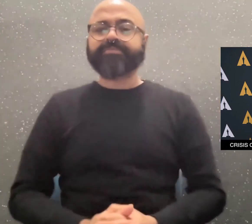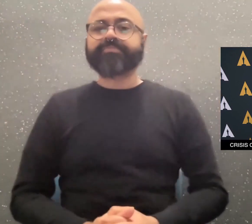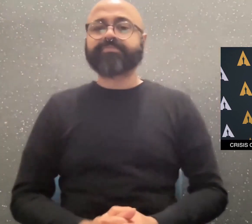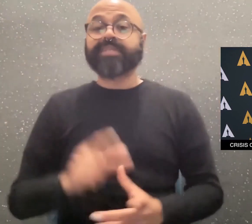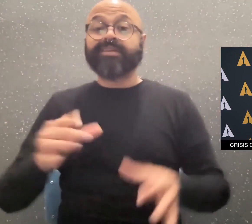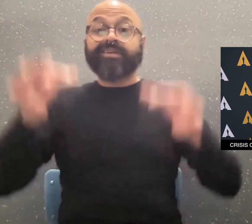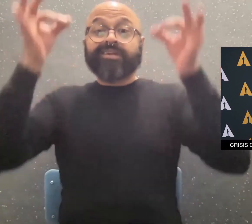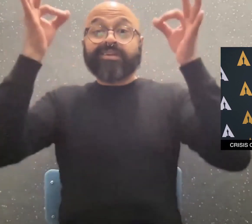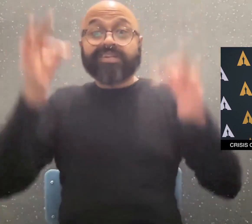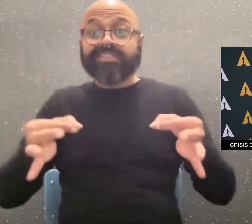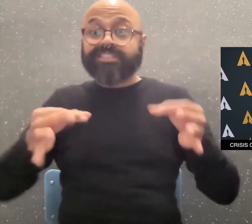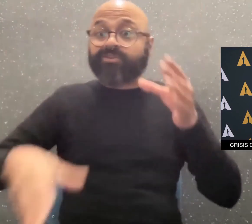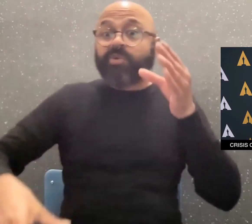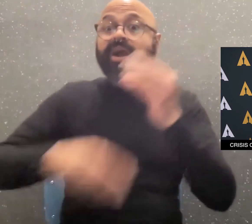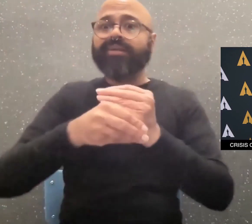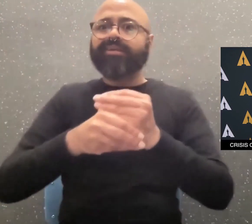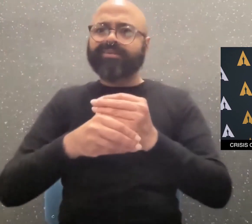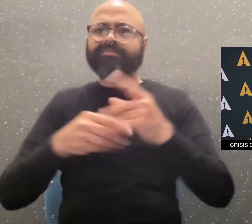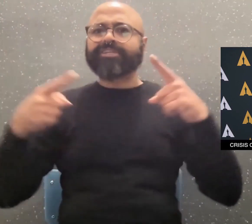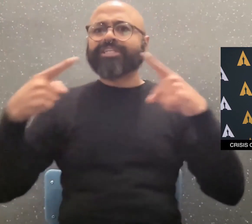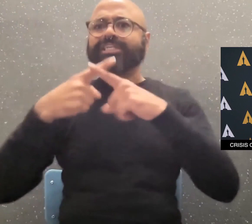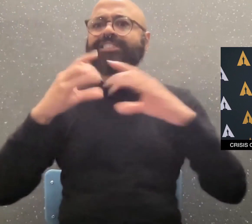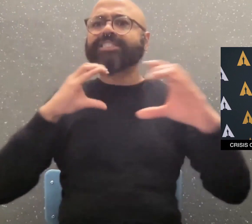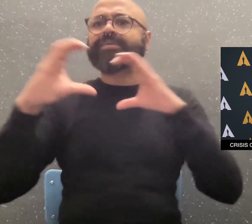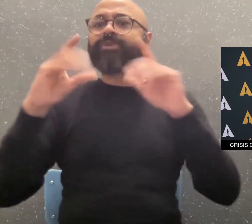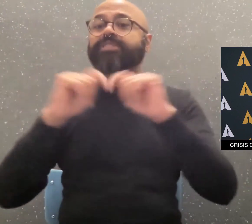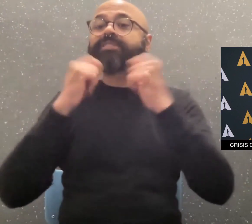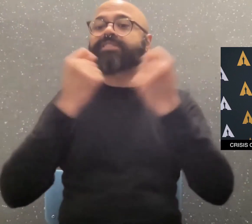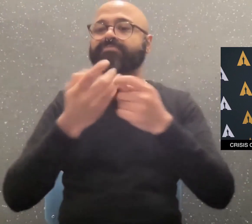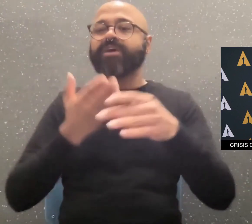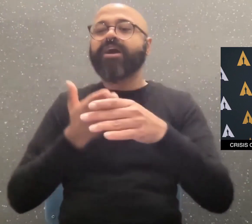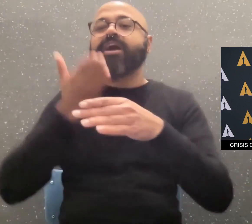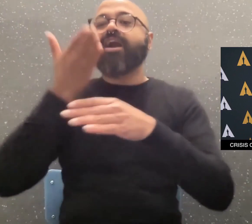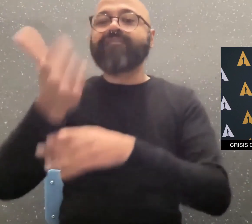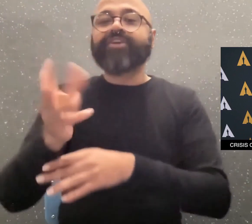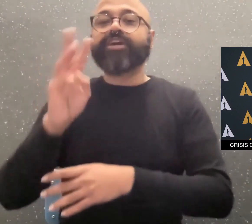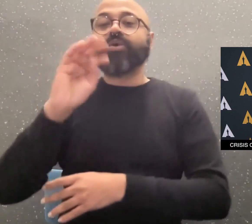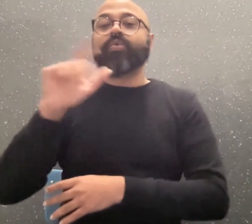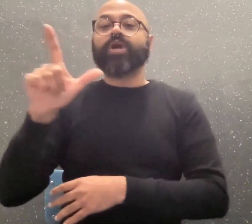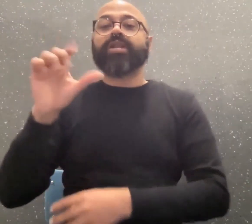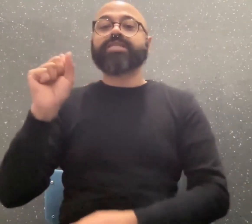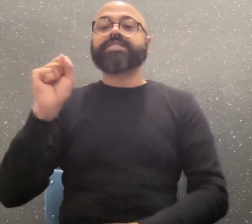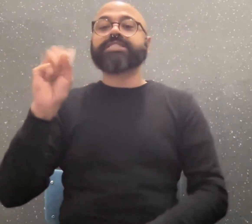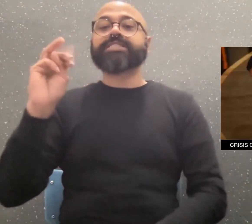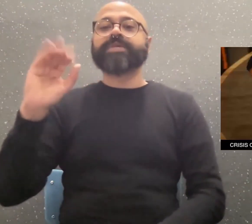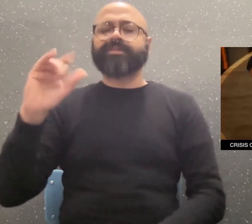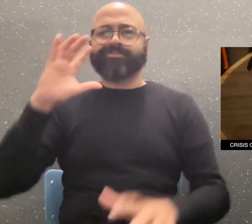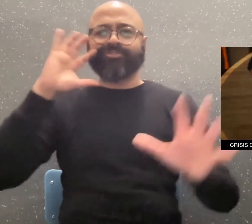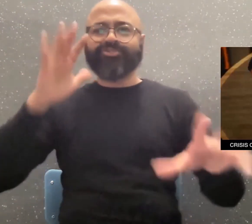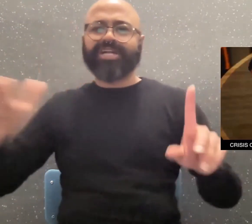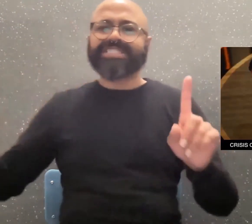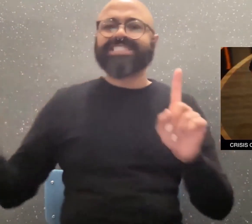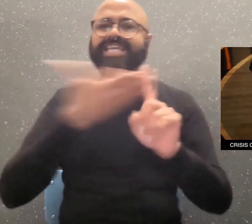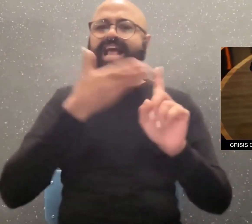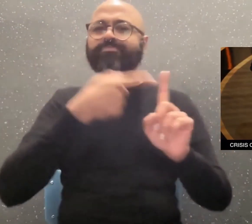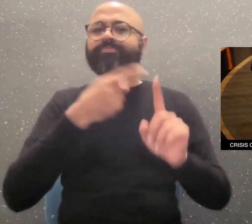the decision to add the crisis communication team came after Will Smith's shocking slap of